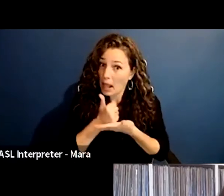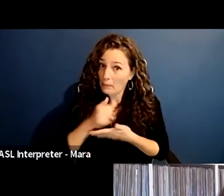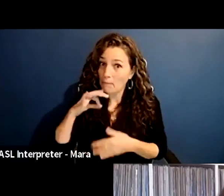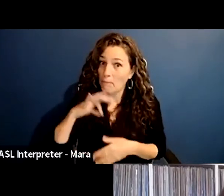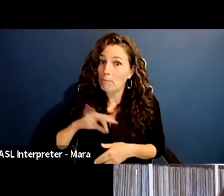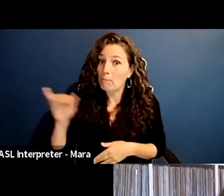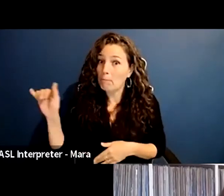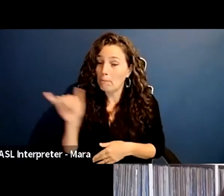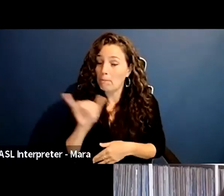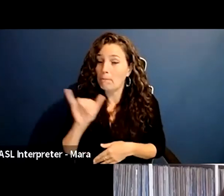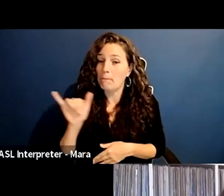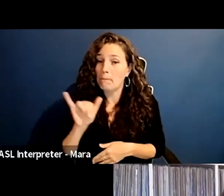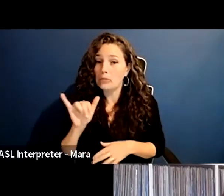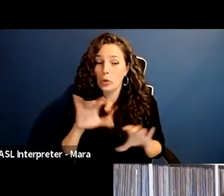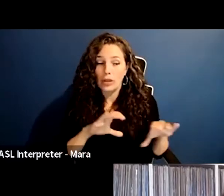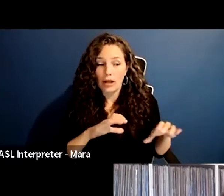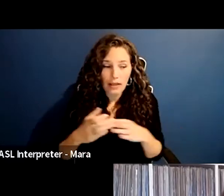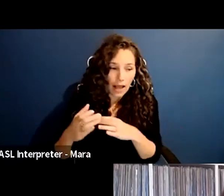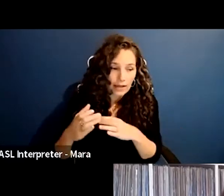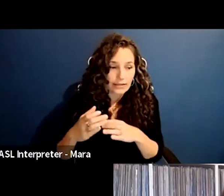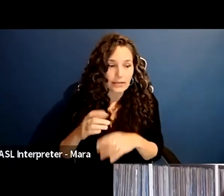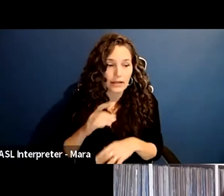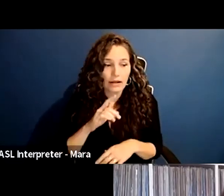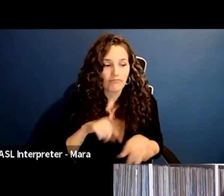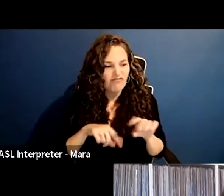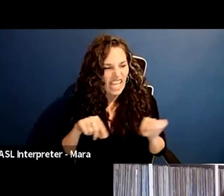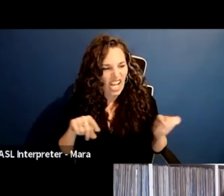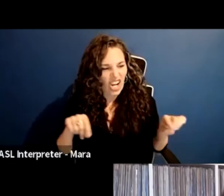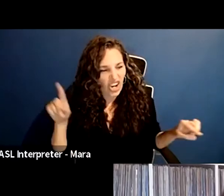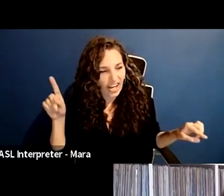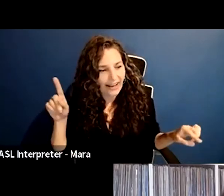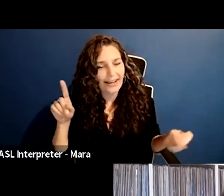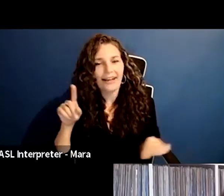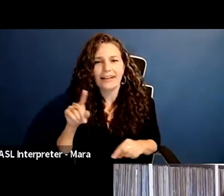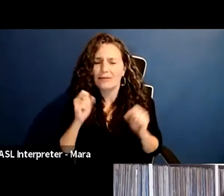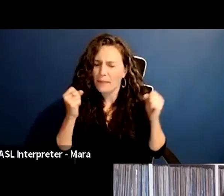So the classes are varied, and so many.